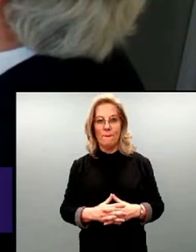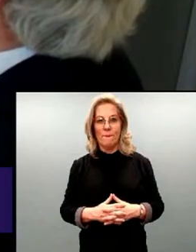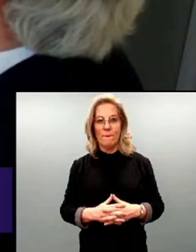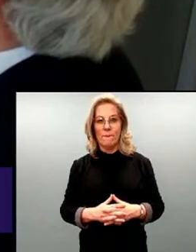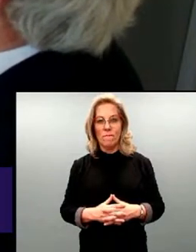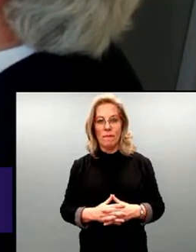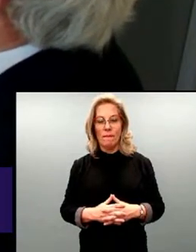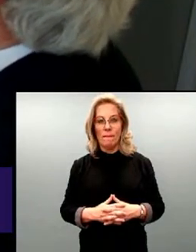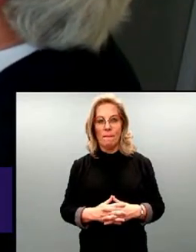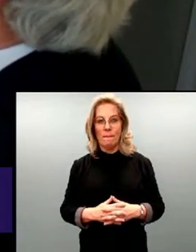people's facial expressions.